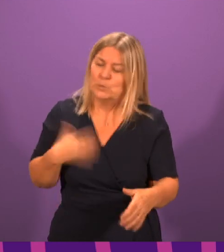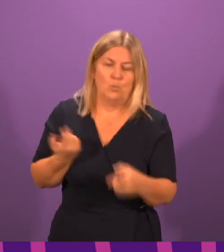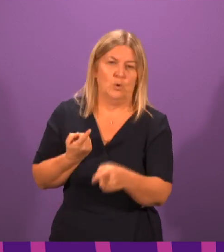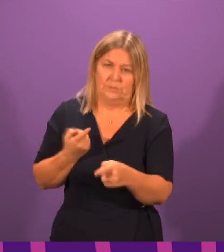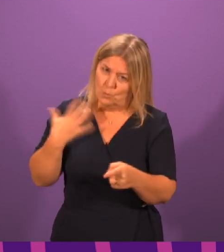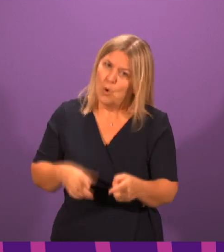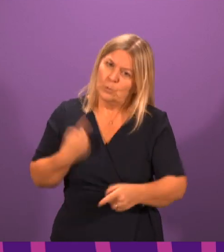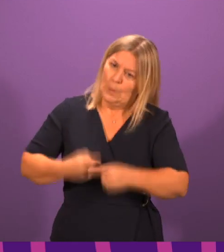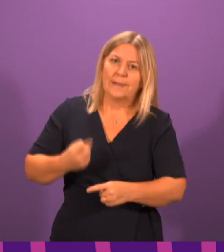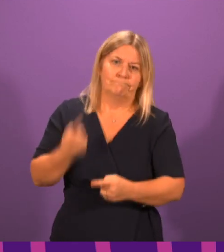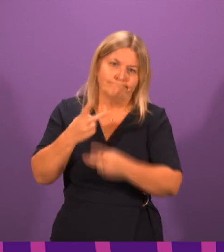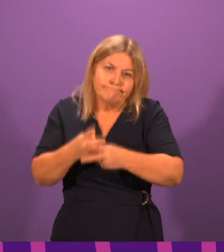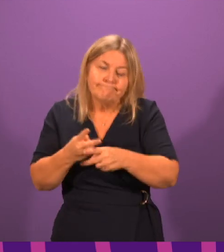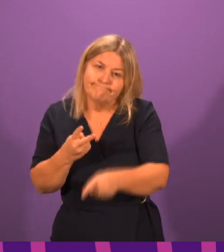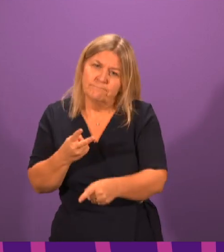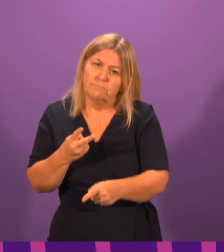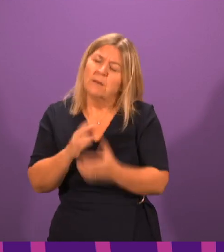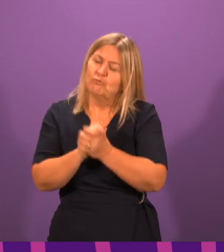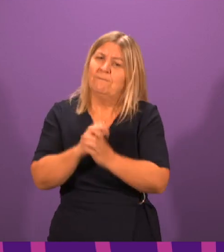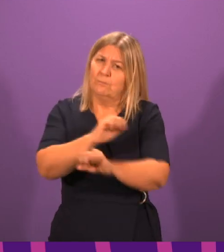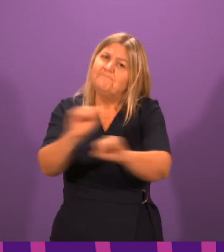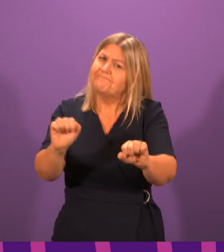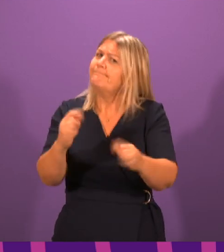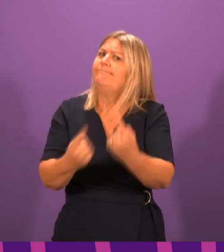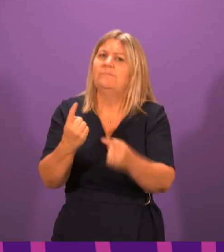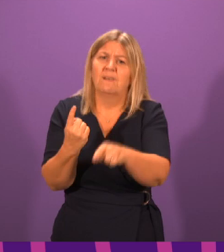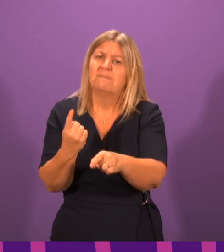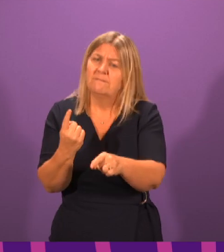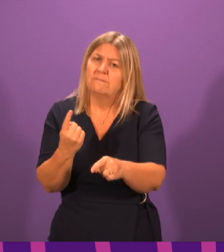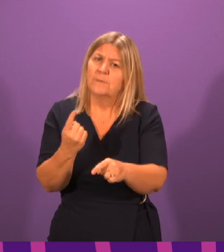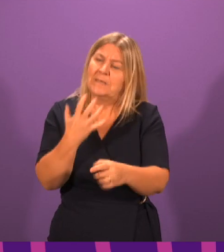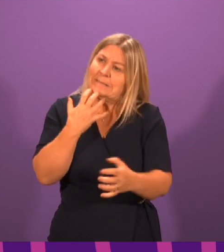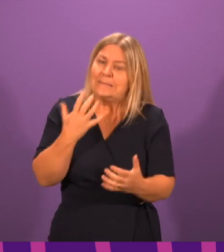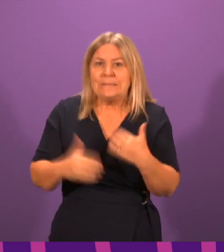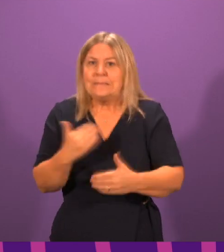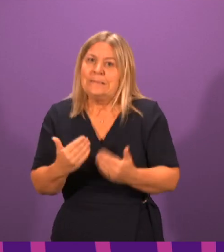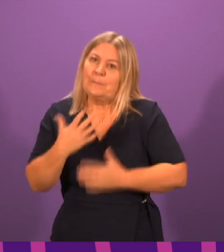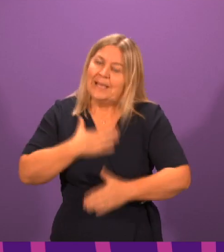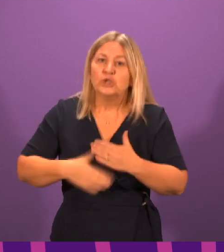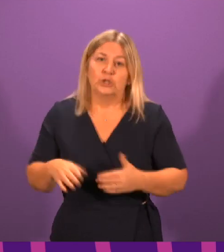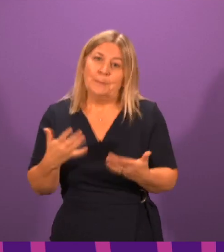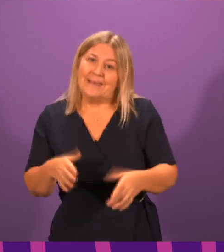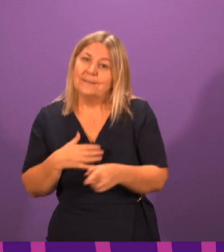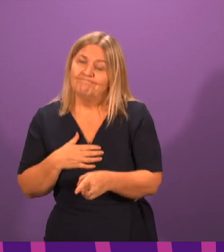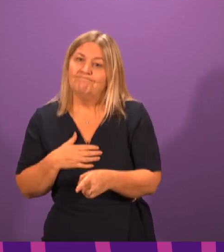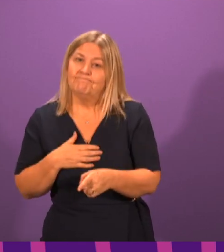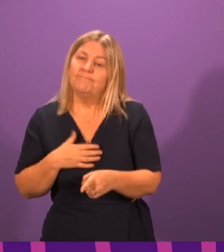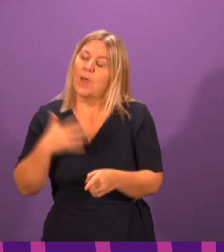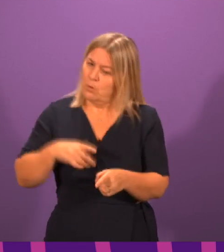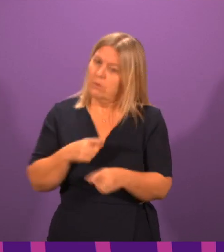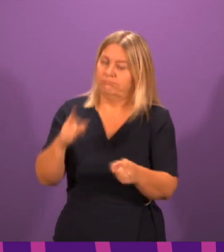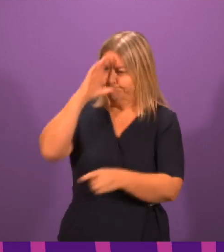am truly grateful to them for bearing with us as far as they have, and I assure them